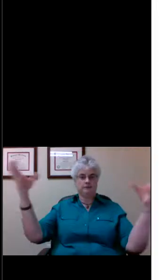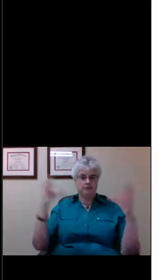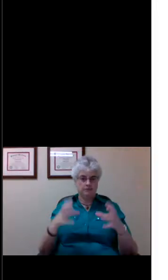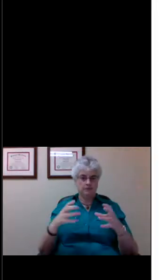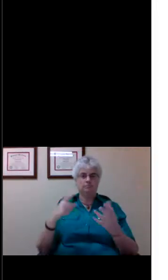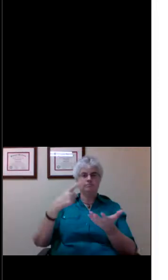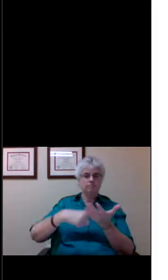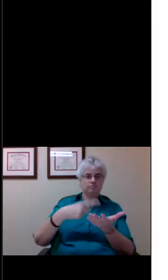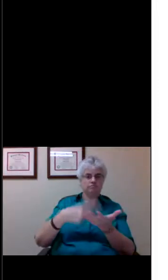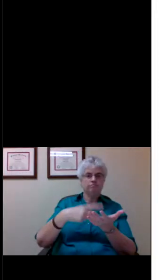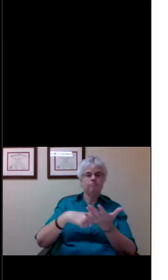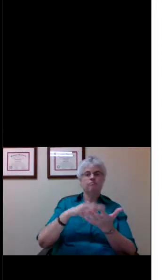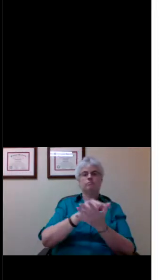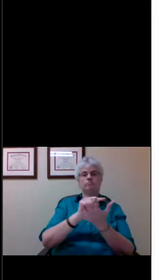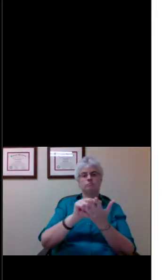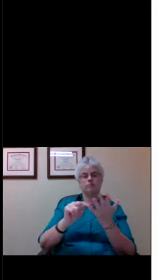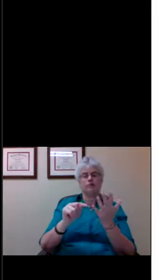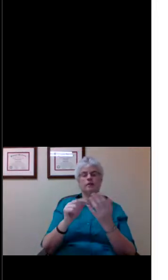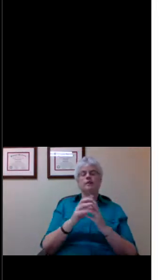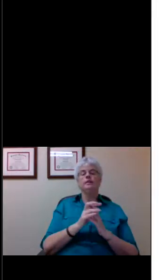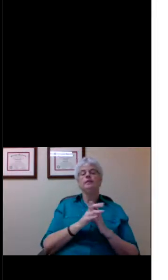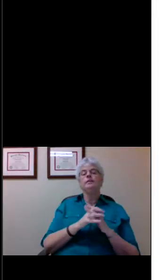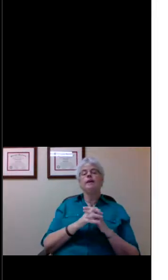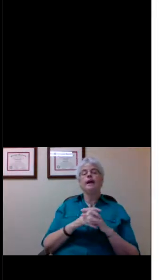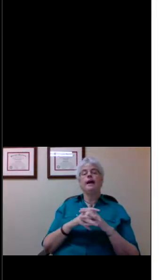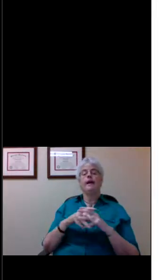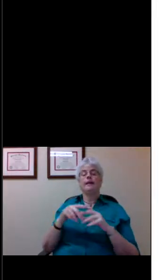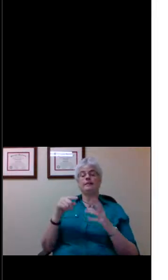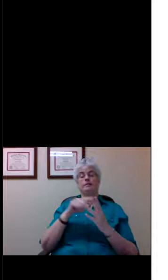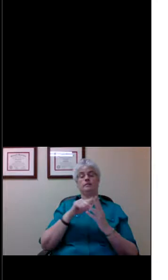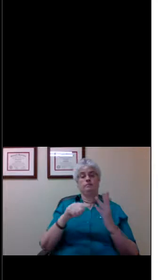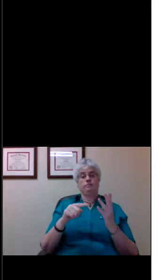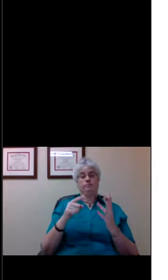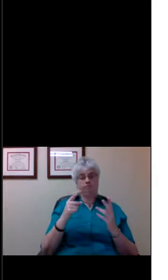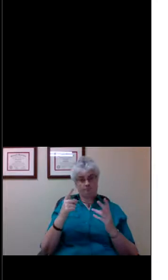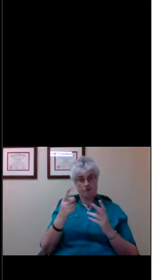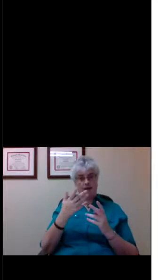for most programs get together and we talked about different issues, different